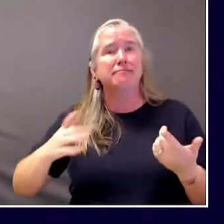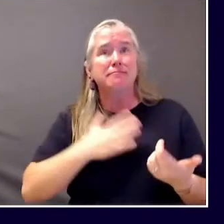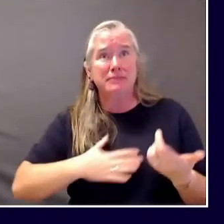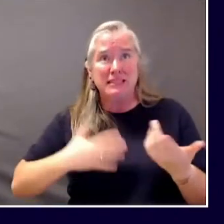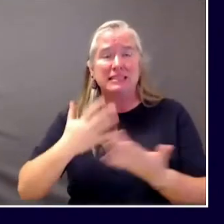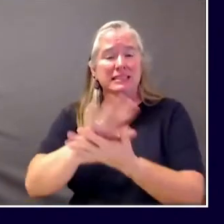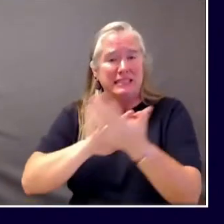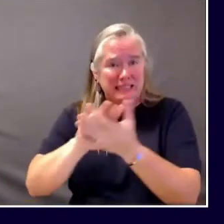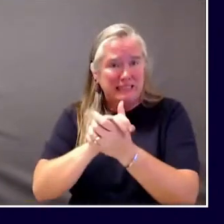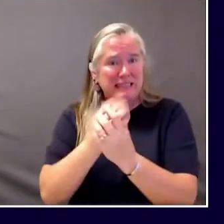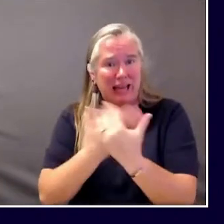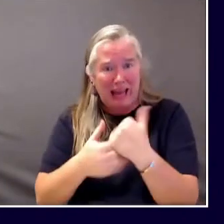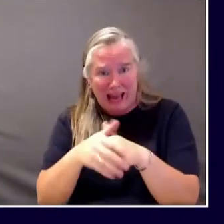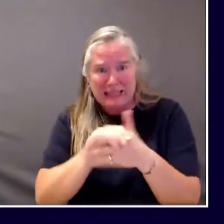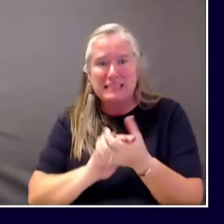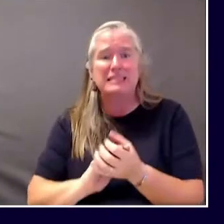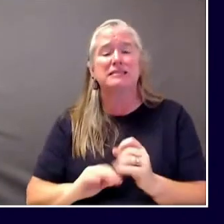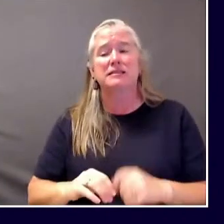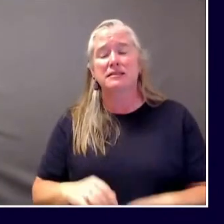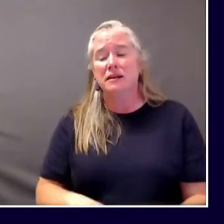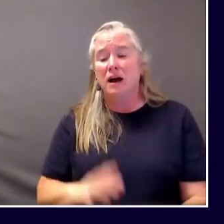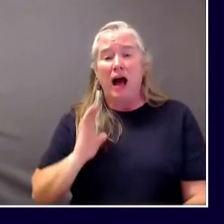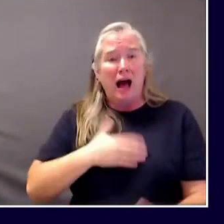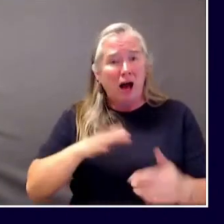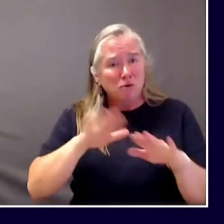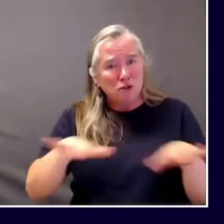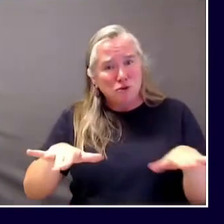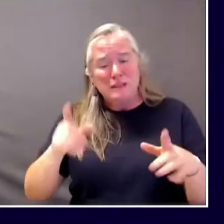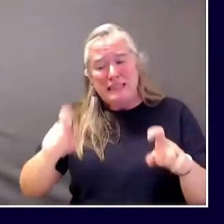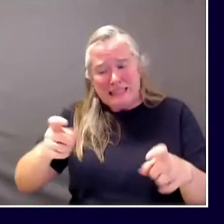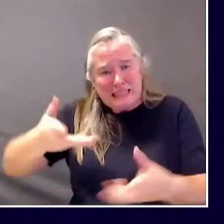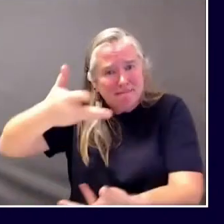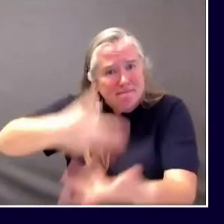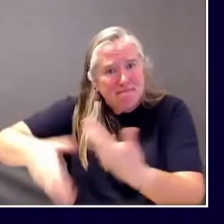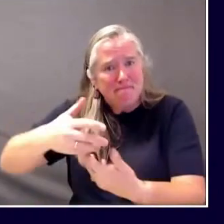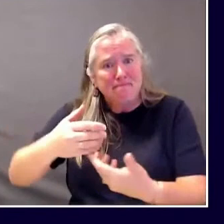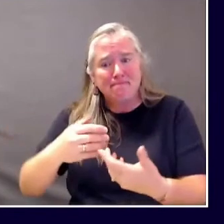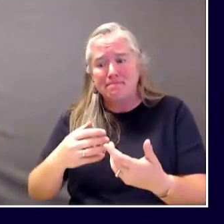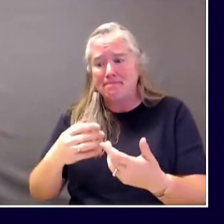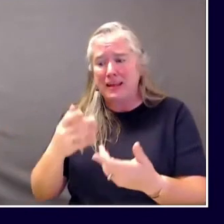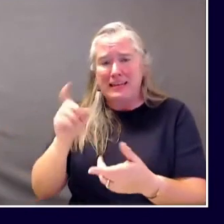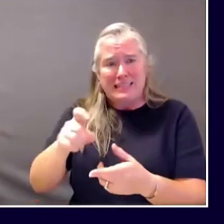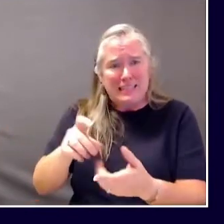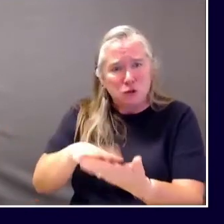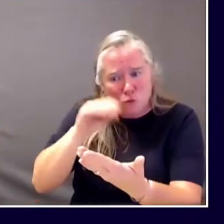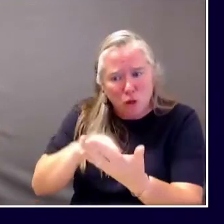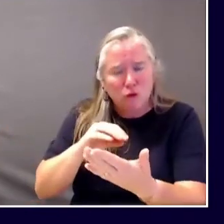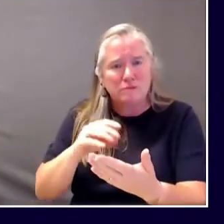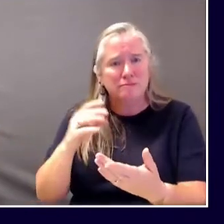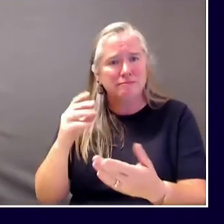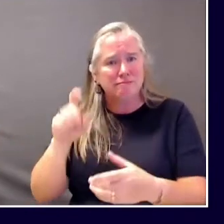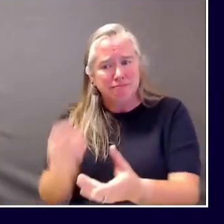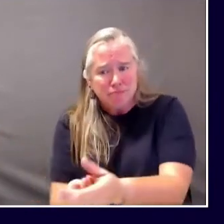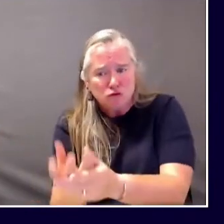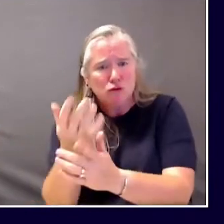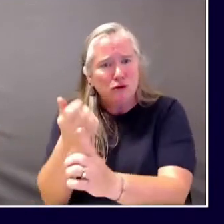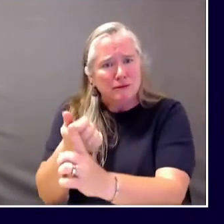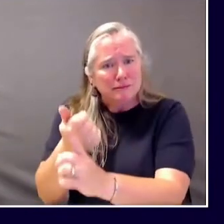and emotional growth of our children all of that is at stake